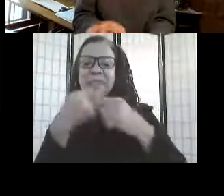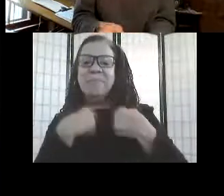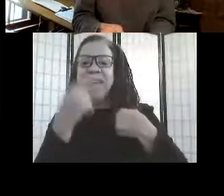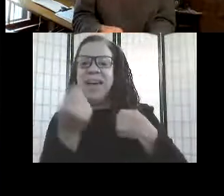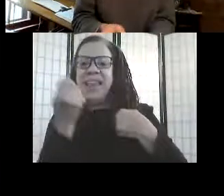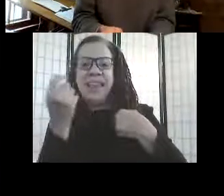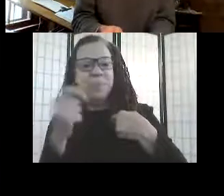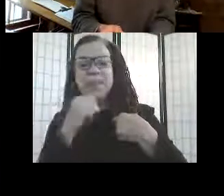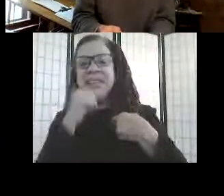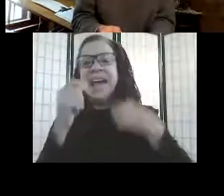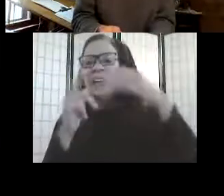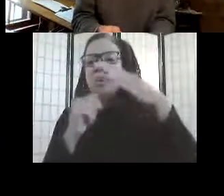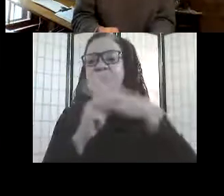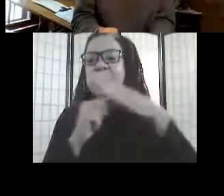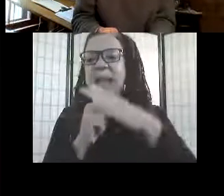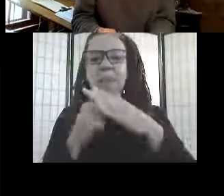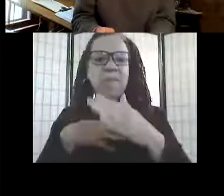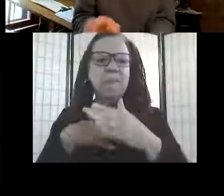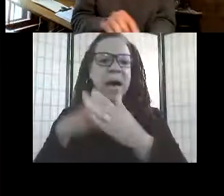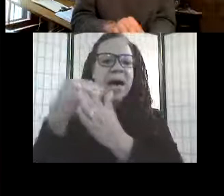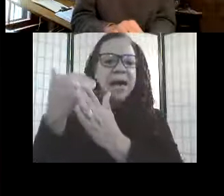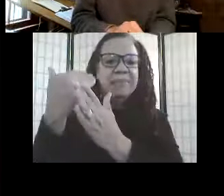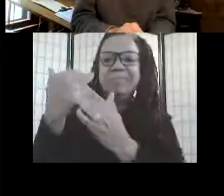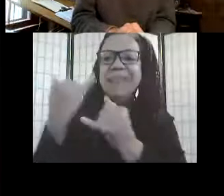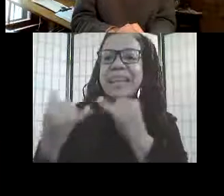my list for how to finish the book, and make the book work. So I'm leaving